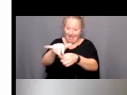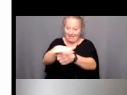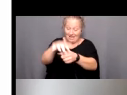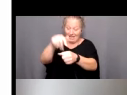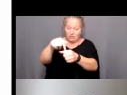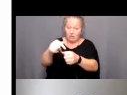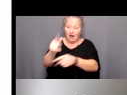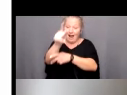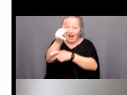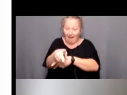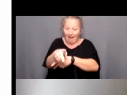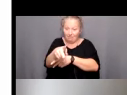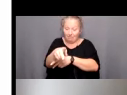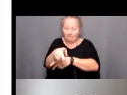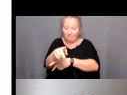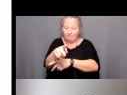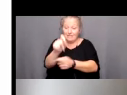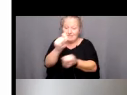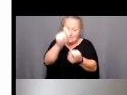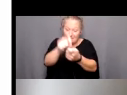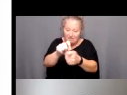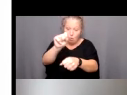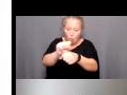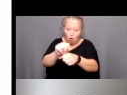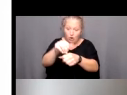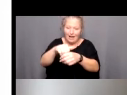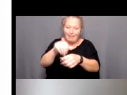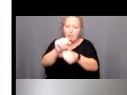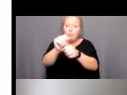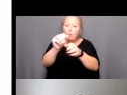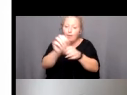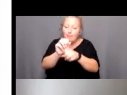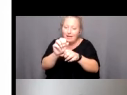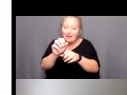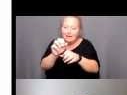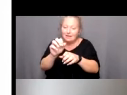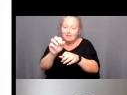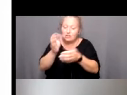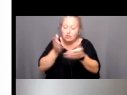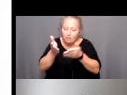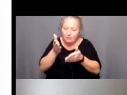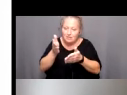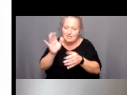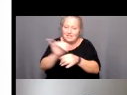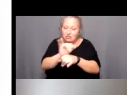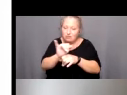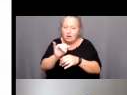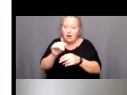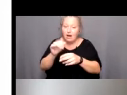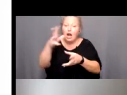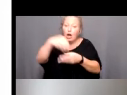Nearly half of affected workers work specifically in the employment services industry which includes temporary employment agencies.